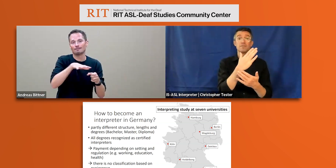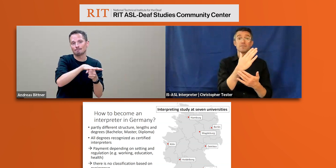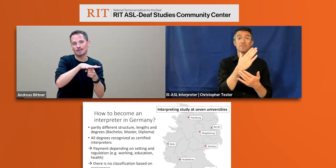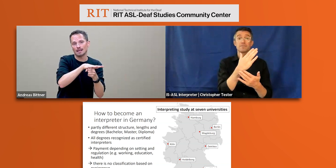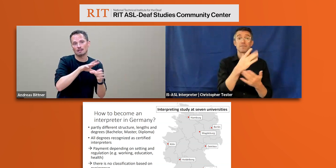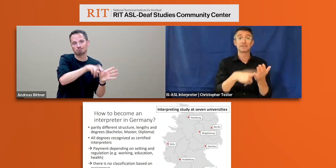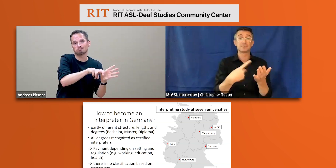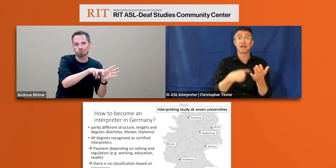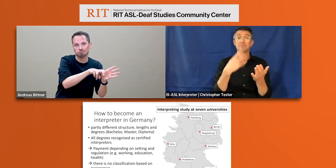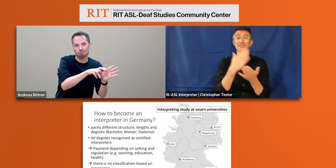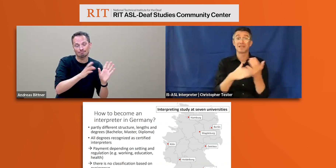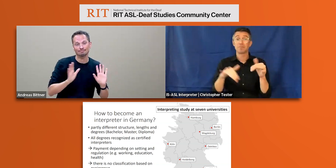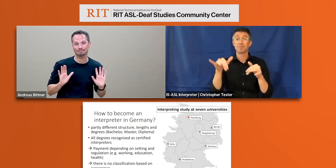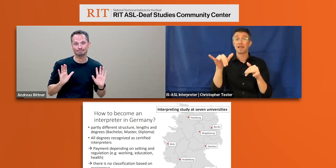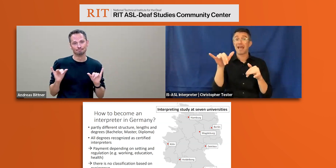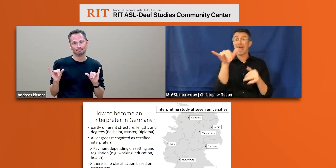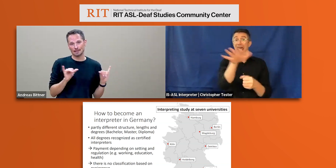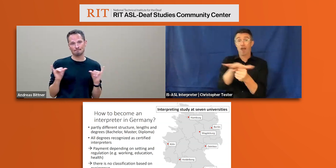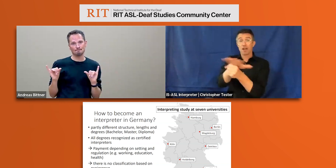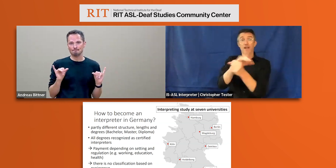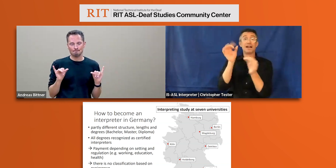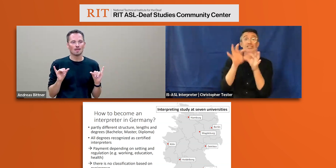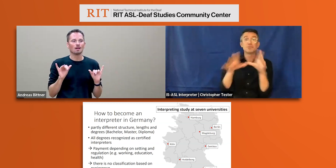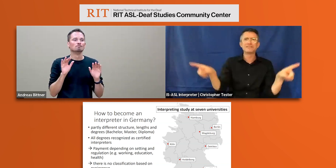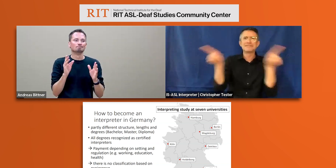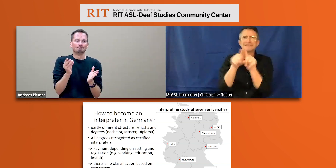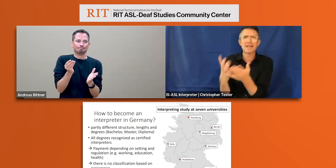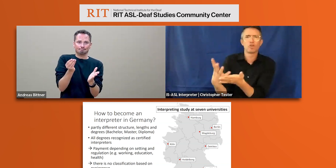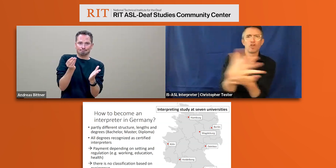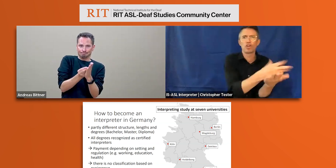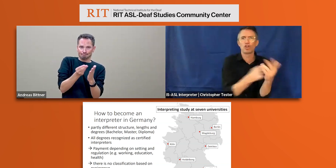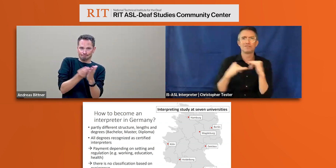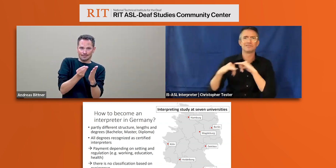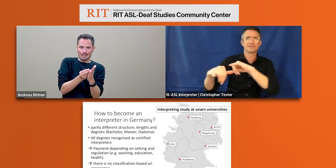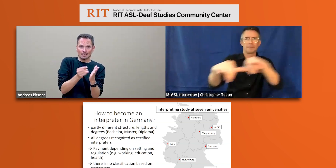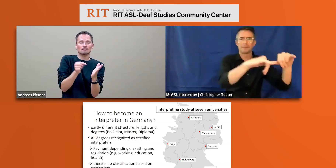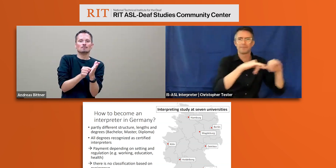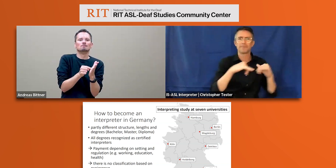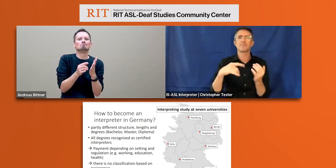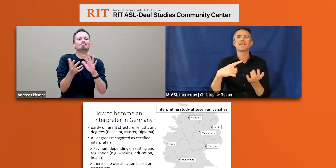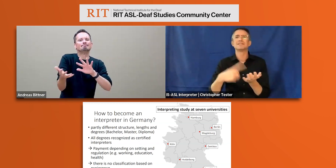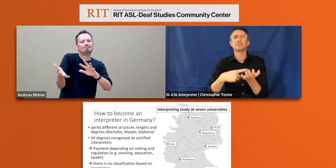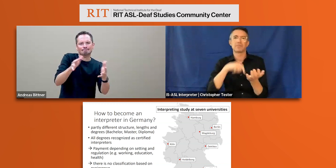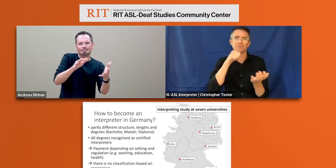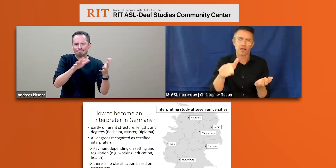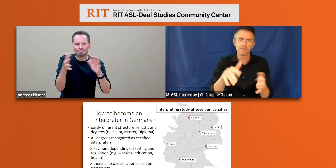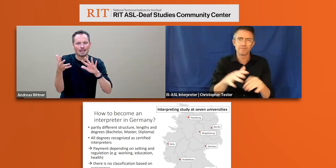Interpreters can travel throughout the country interpreting. Um...